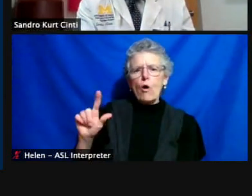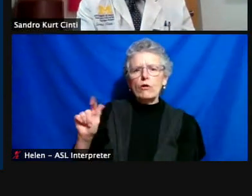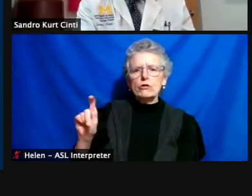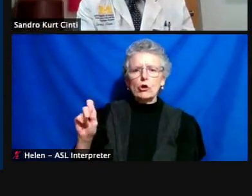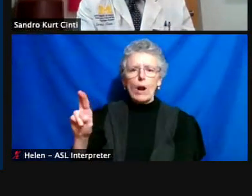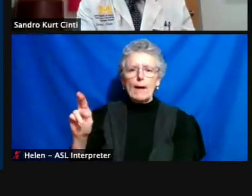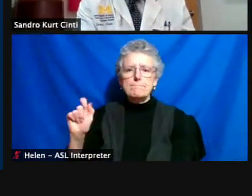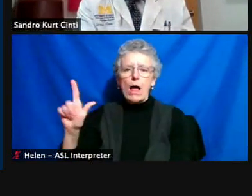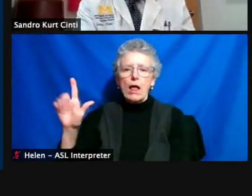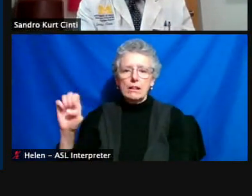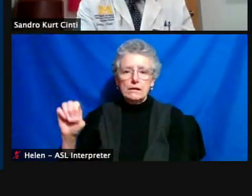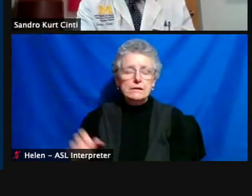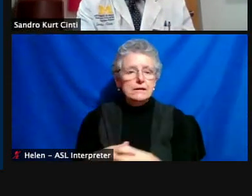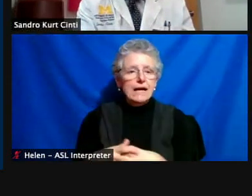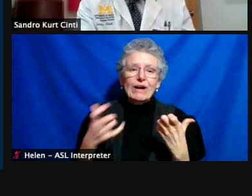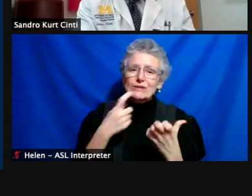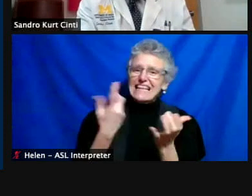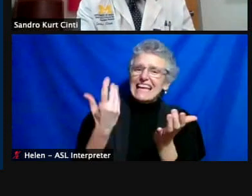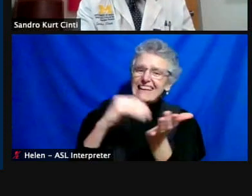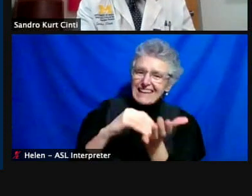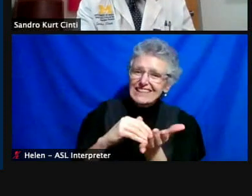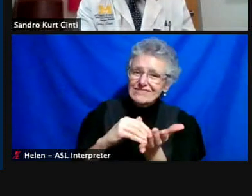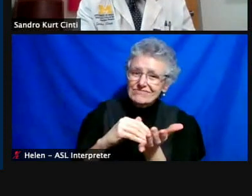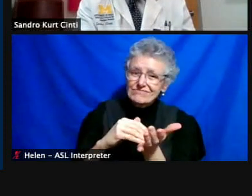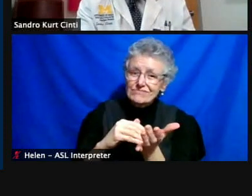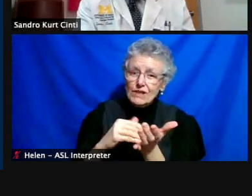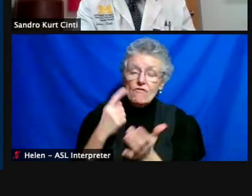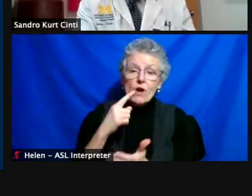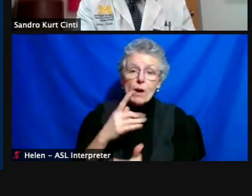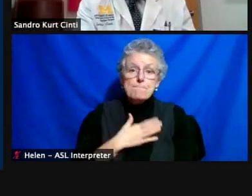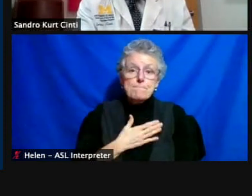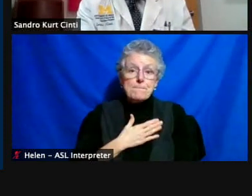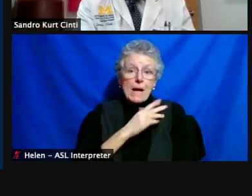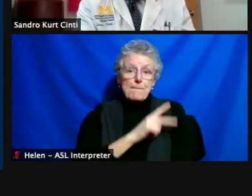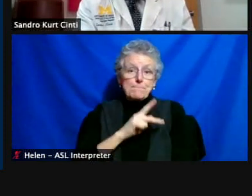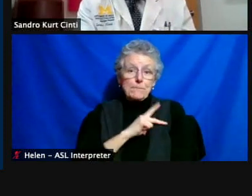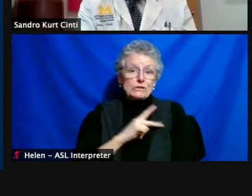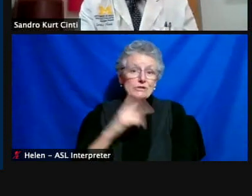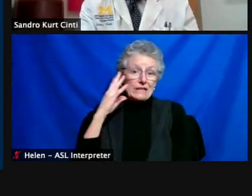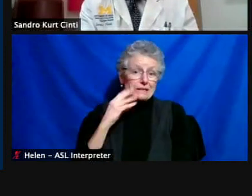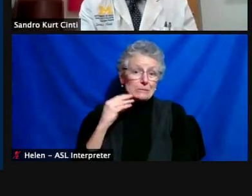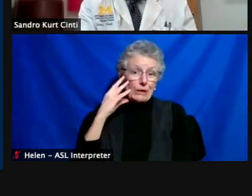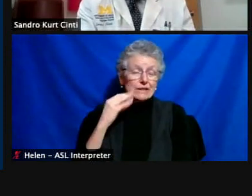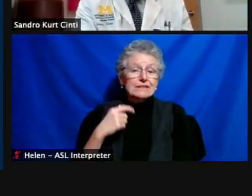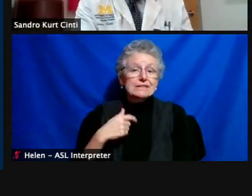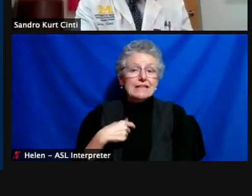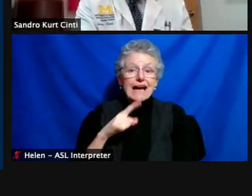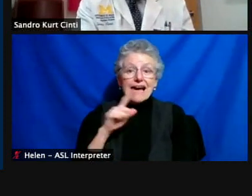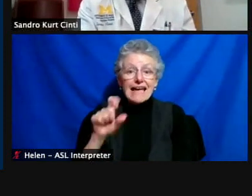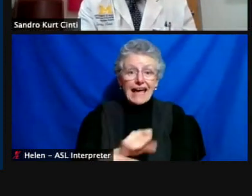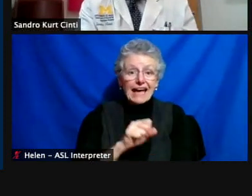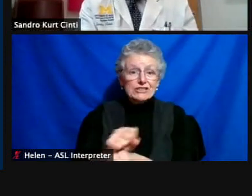And in fact, just for personal narrative here is that I actually was later than most of my colleagues,